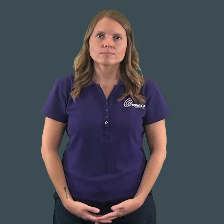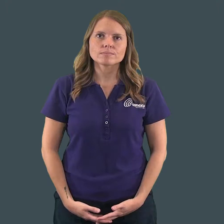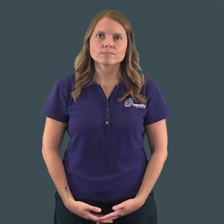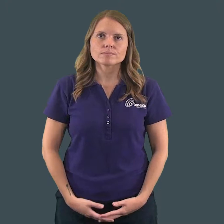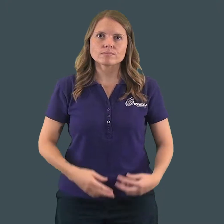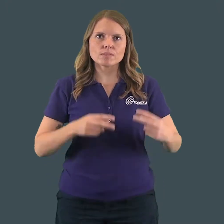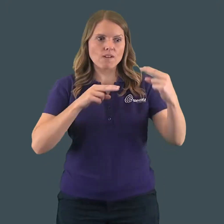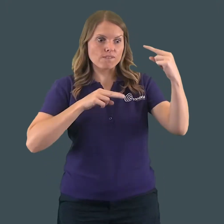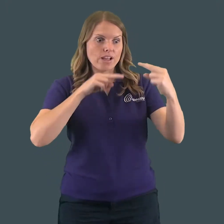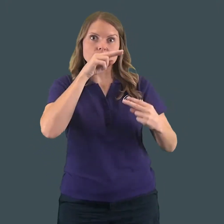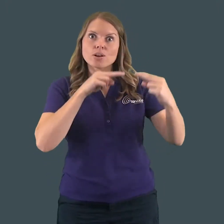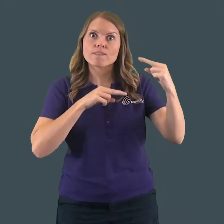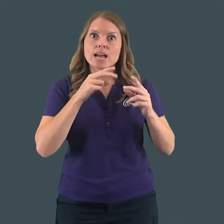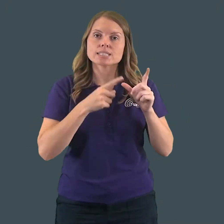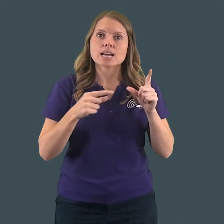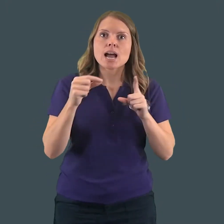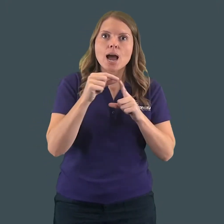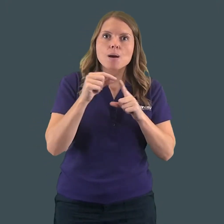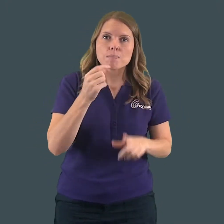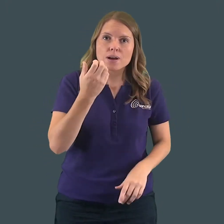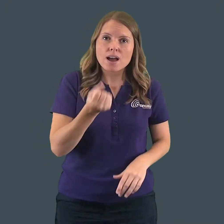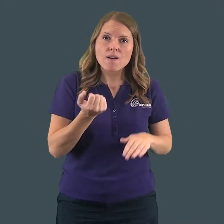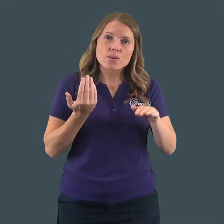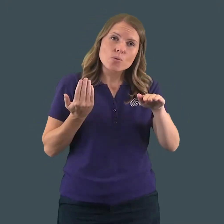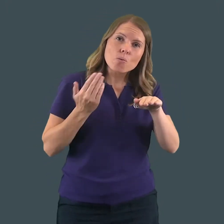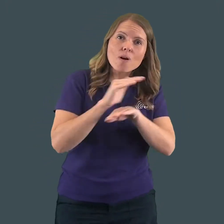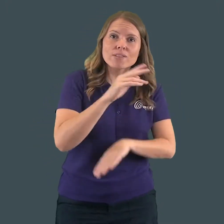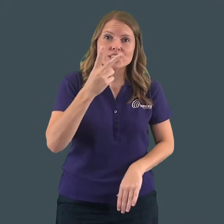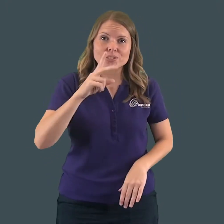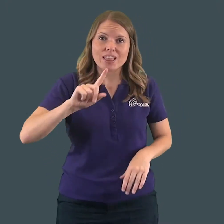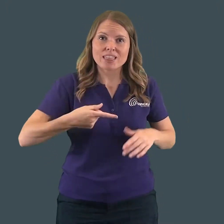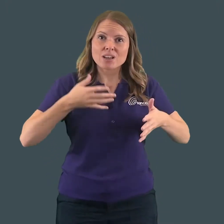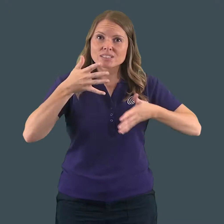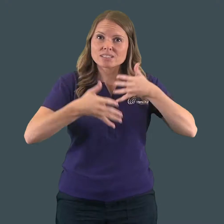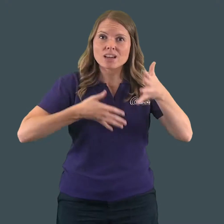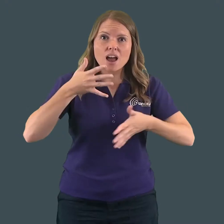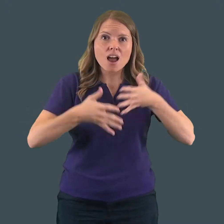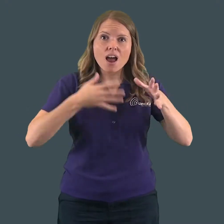Face to Face has over 2000 Auslan signs